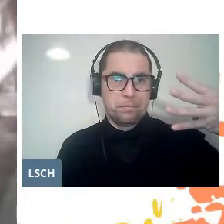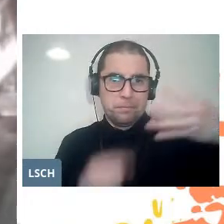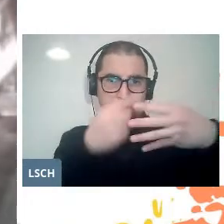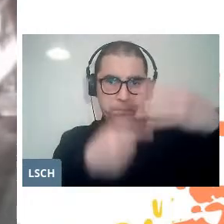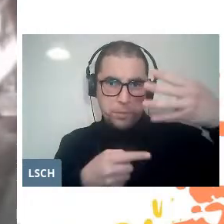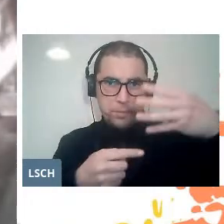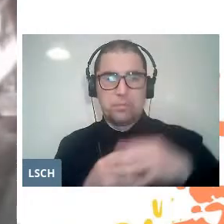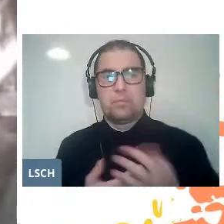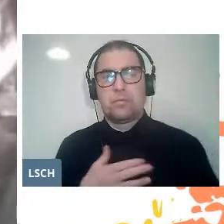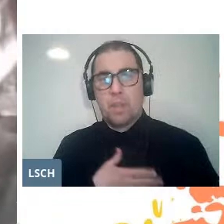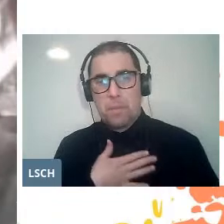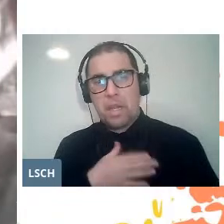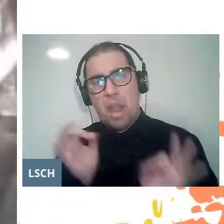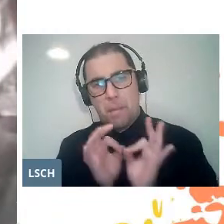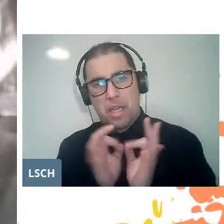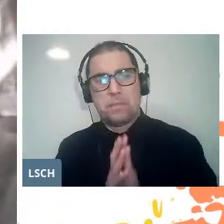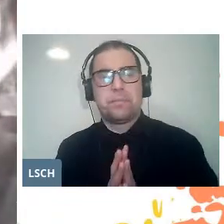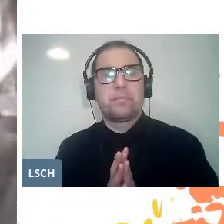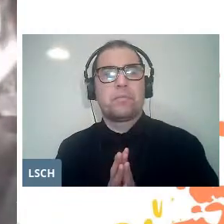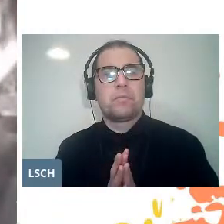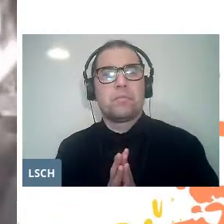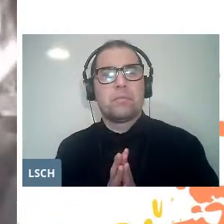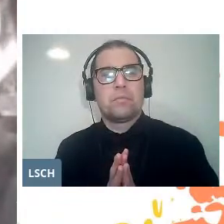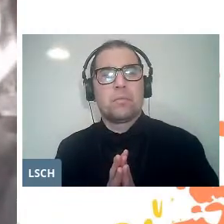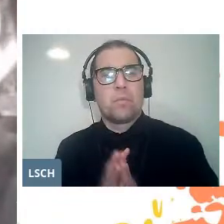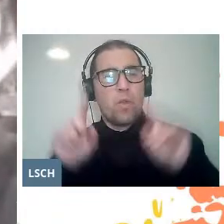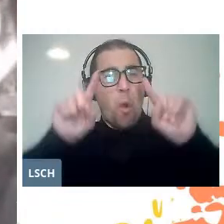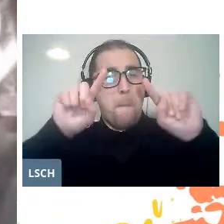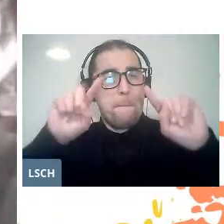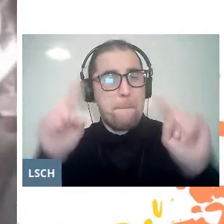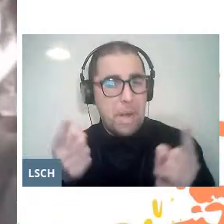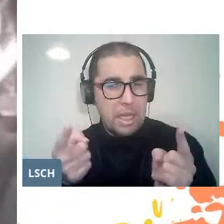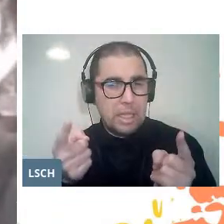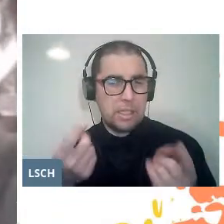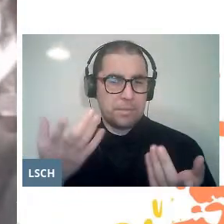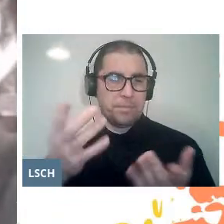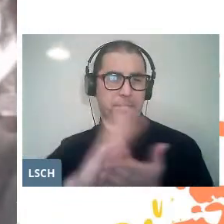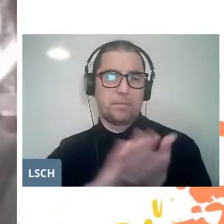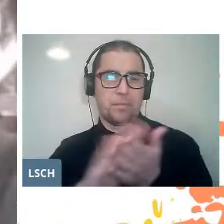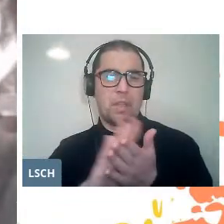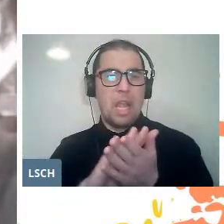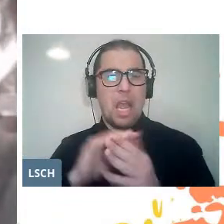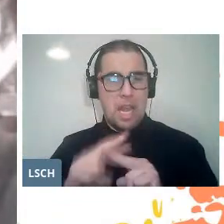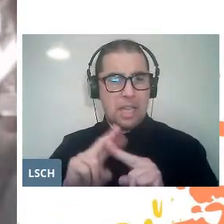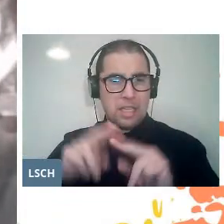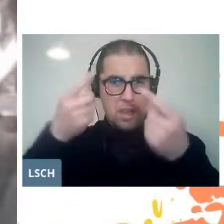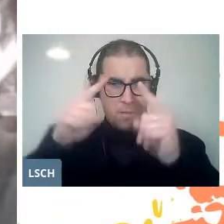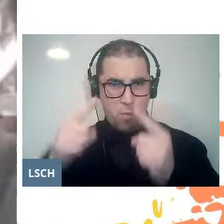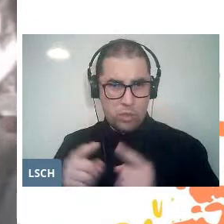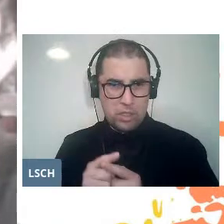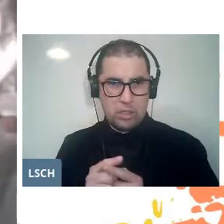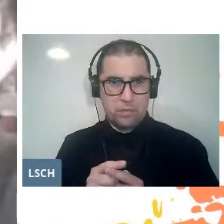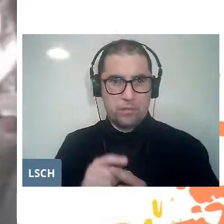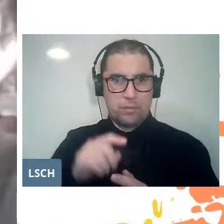I would like to refer to a moment, a parenthesis in the production of symphonies by Franz Joseph Haydn.